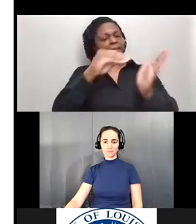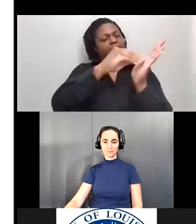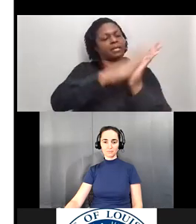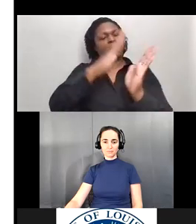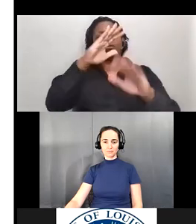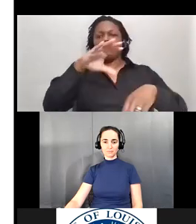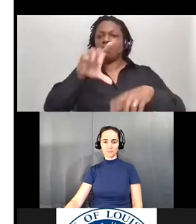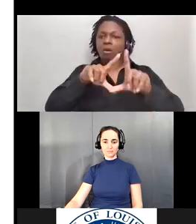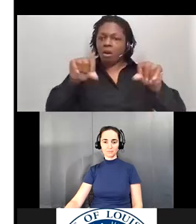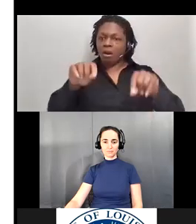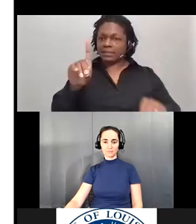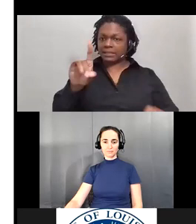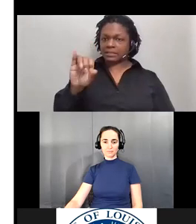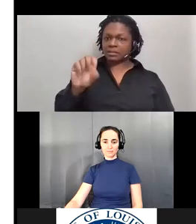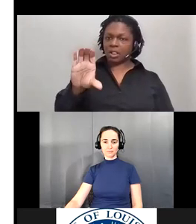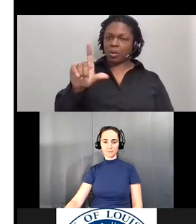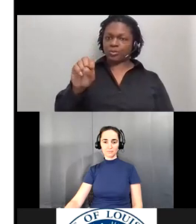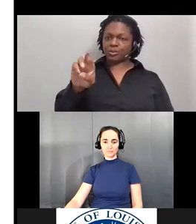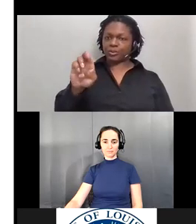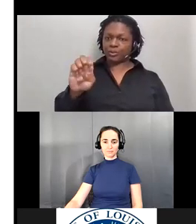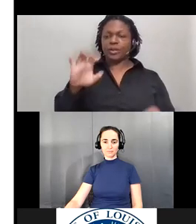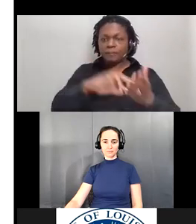and hand it to them you can also tell the officer what you're going to do.